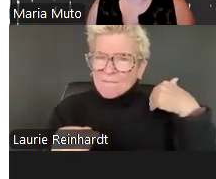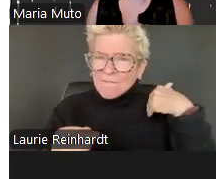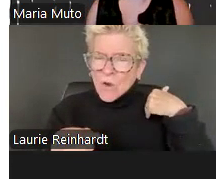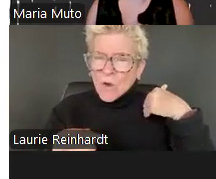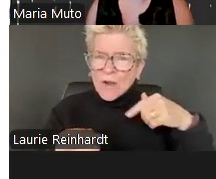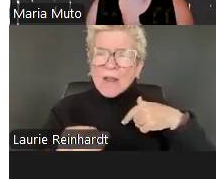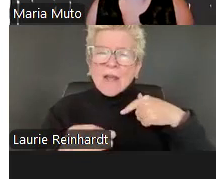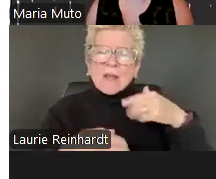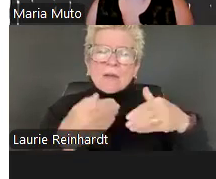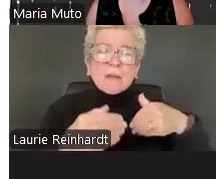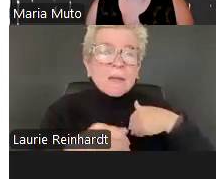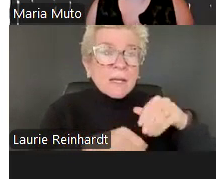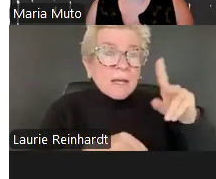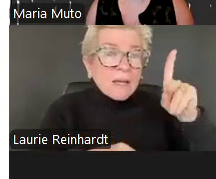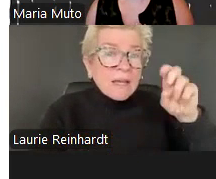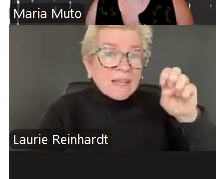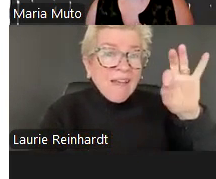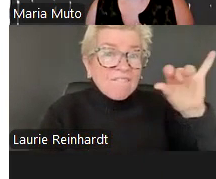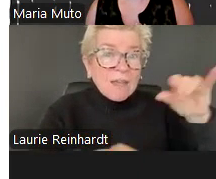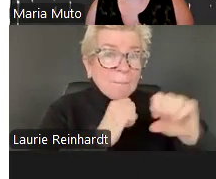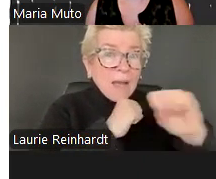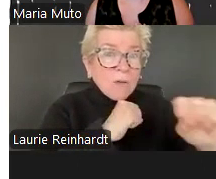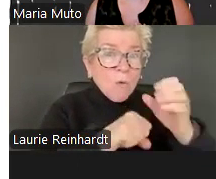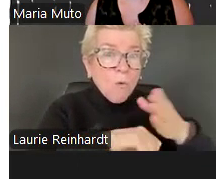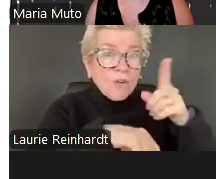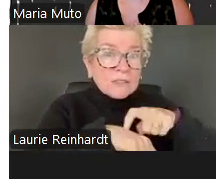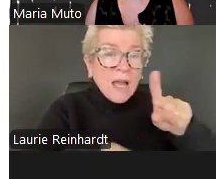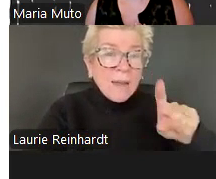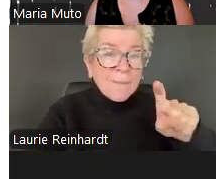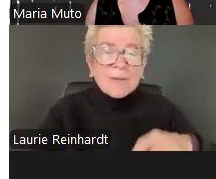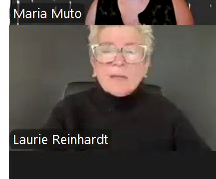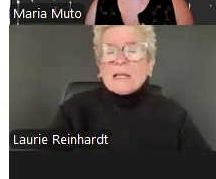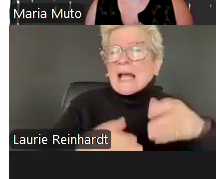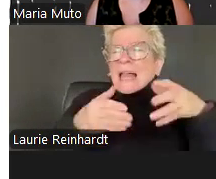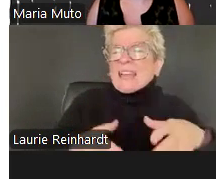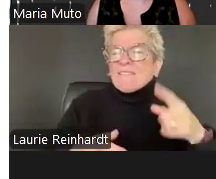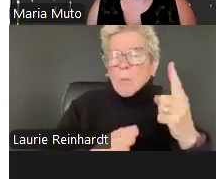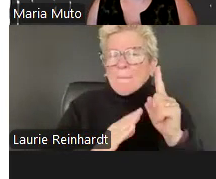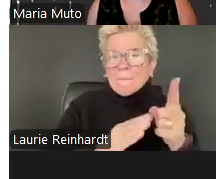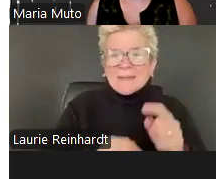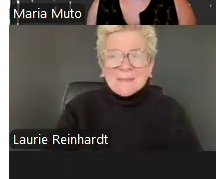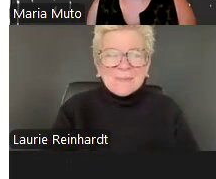am I running over time? You've got maybe one minute left for you. Thanks okay. I do